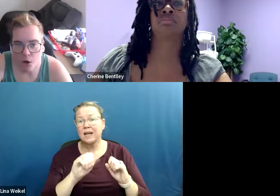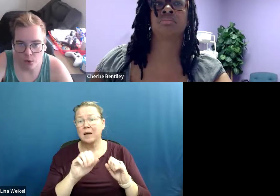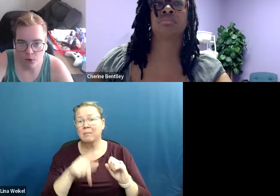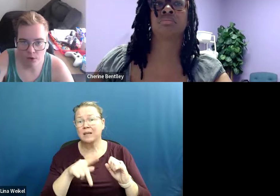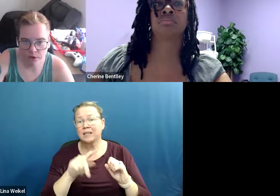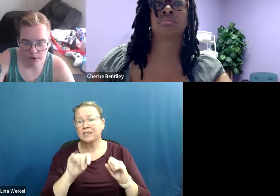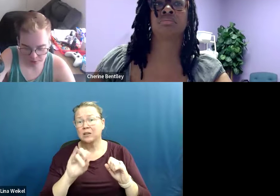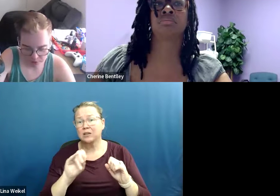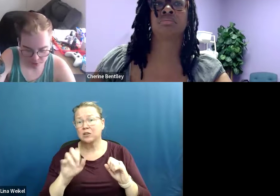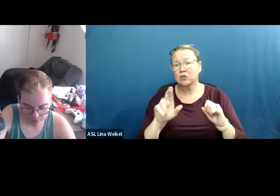Harm (He/Him): Oh, okay.